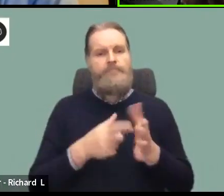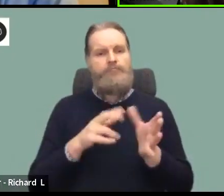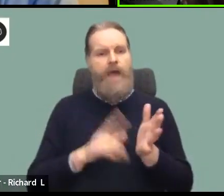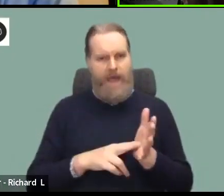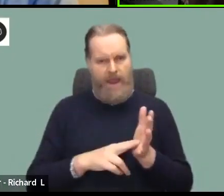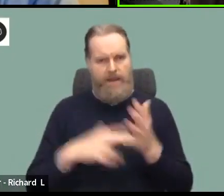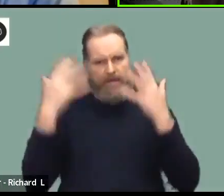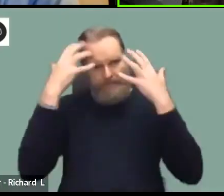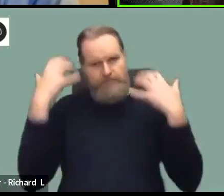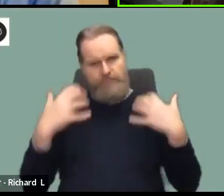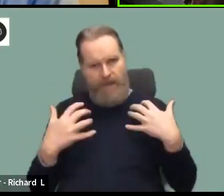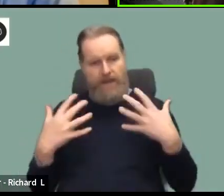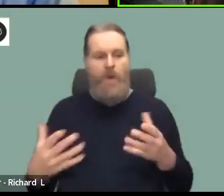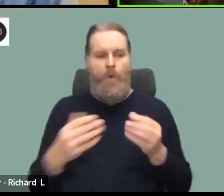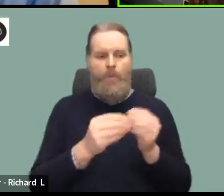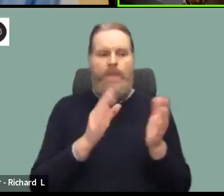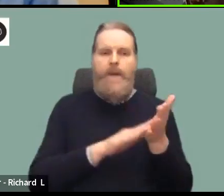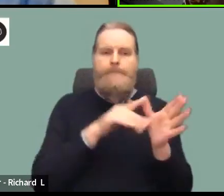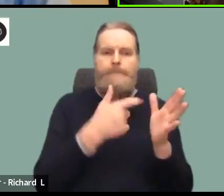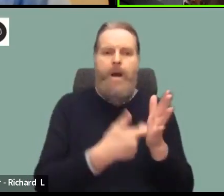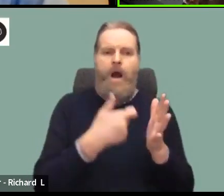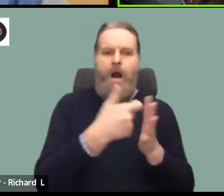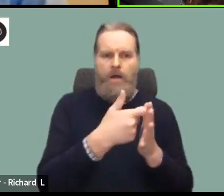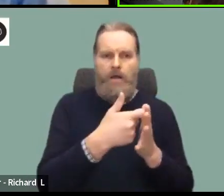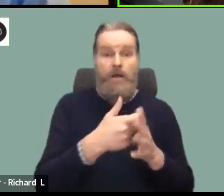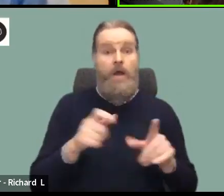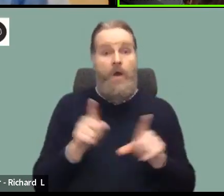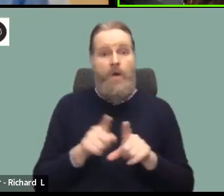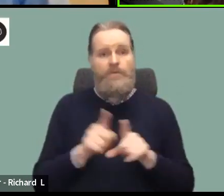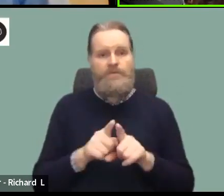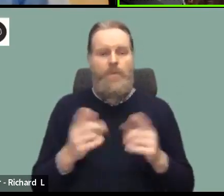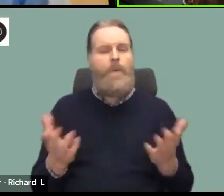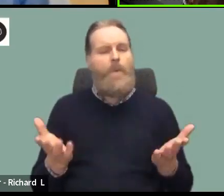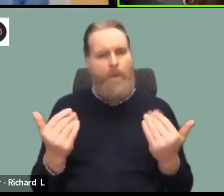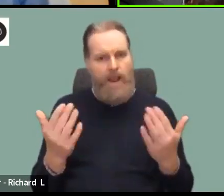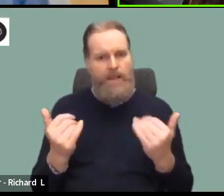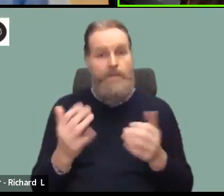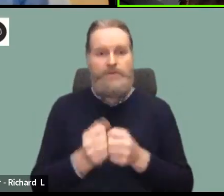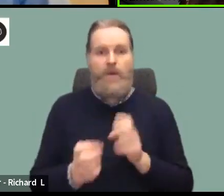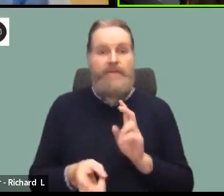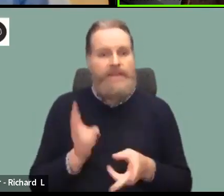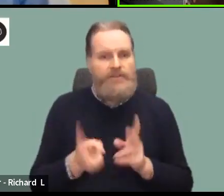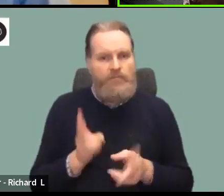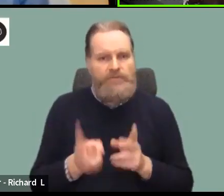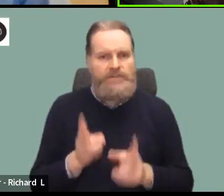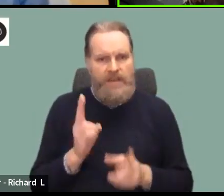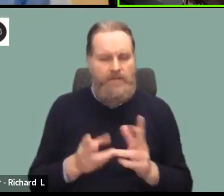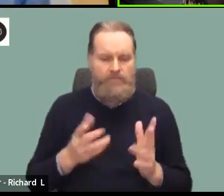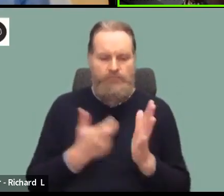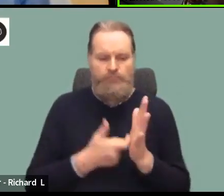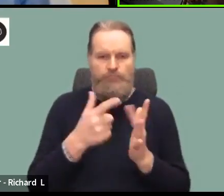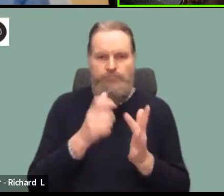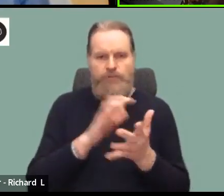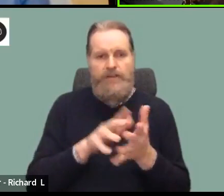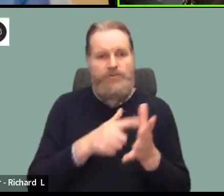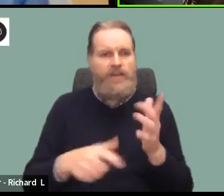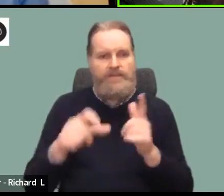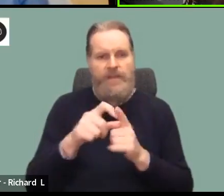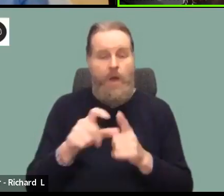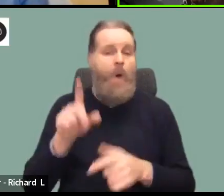prem t, and I'm from his current and president of PCs and joining me tonight is our general secretary marks the Walker general secretary mark so what can also. really well, warm welcome to